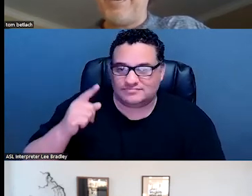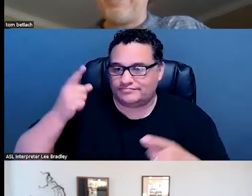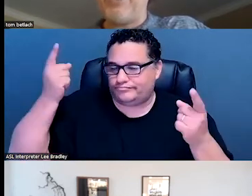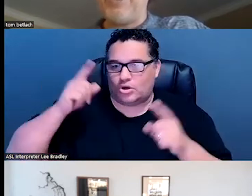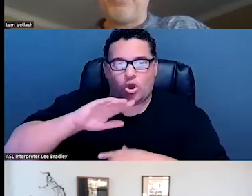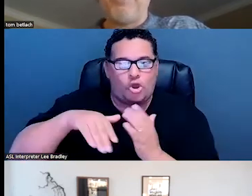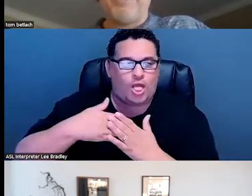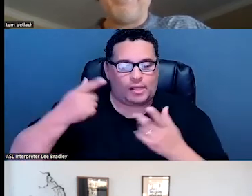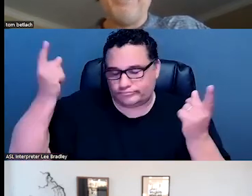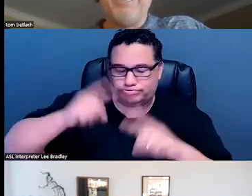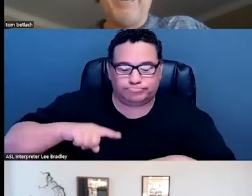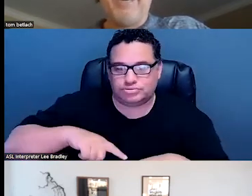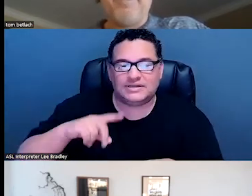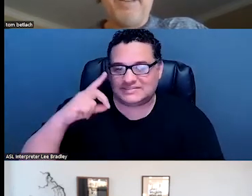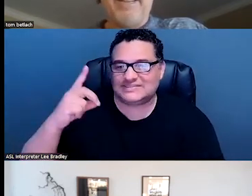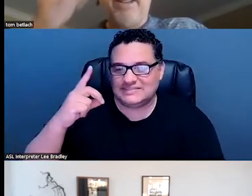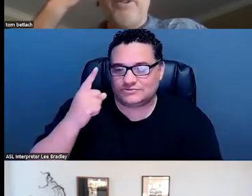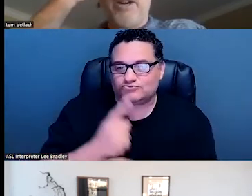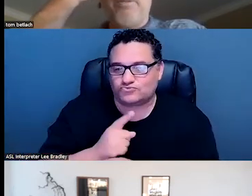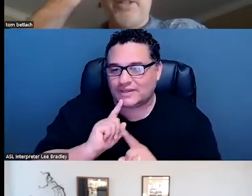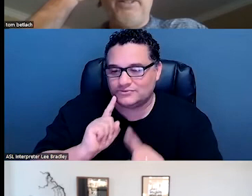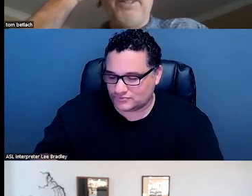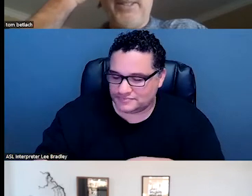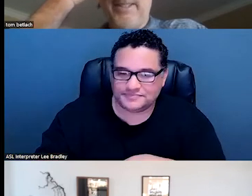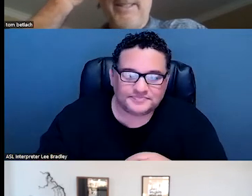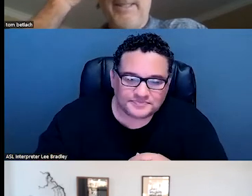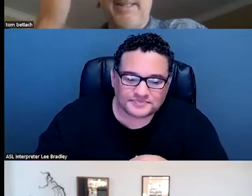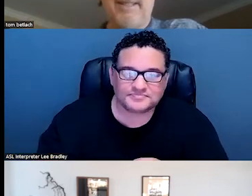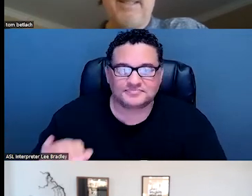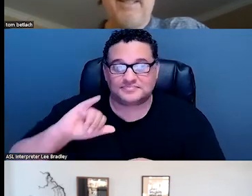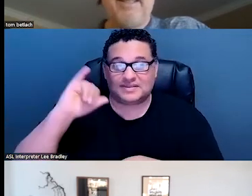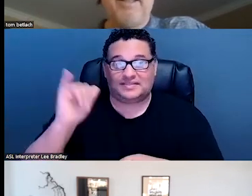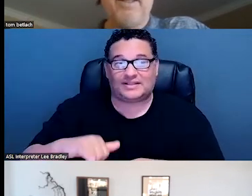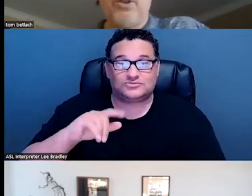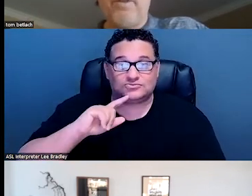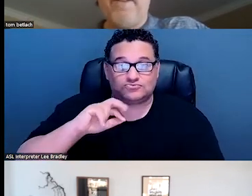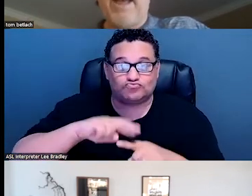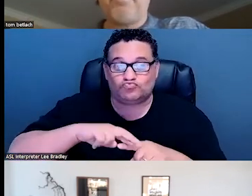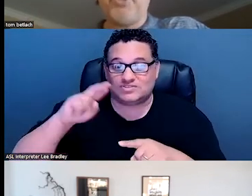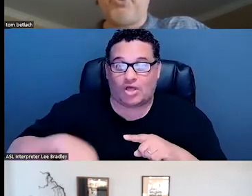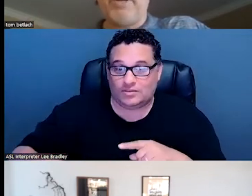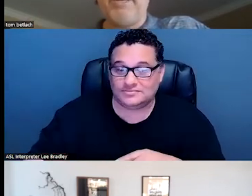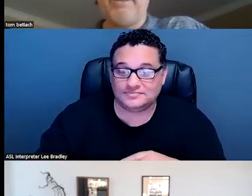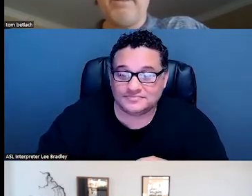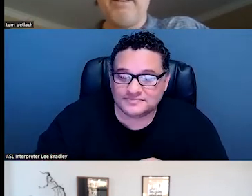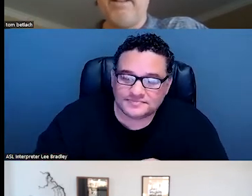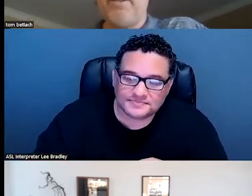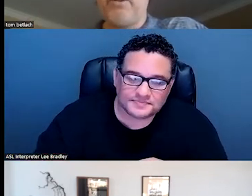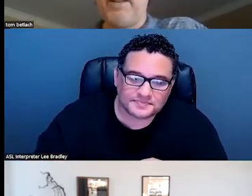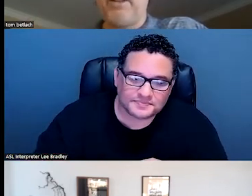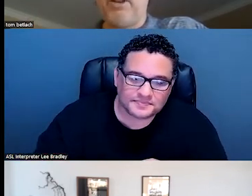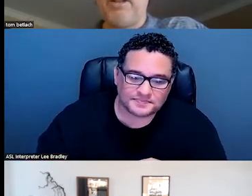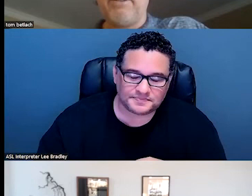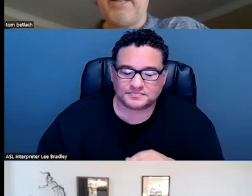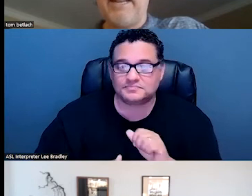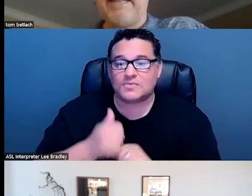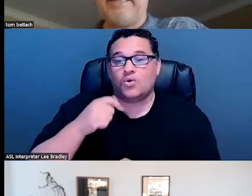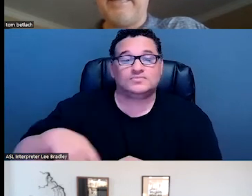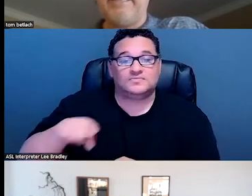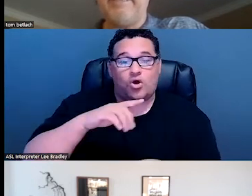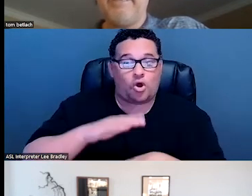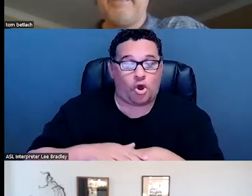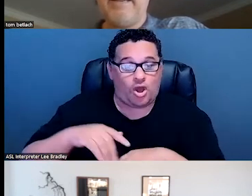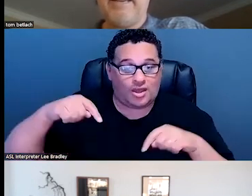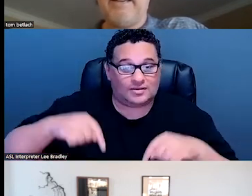ANSWER AS WELL. HERE IS OUR RESULTS. SO, THE VAST MAJORITY OF THOSE ON THE CALL, ARE SAYING, D. AND